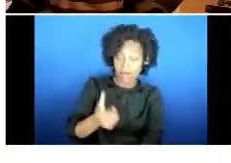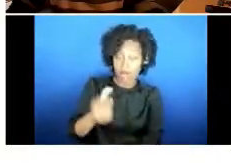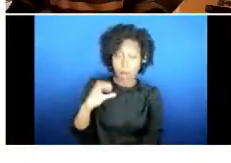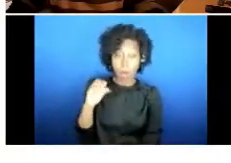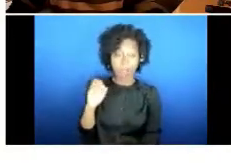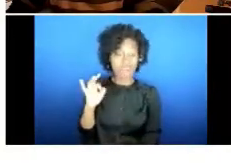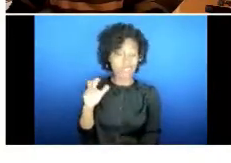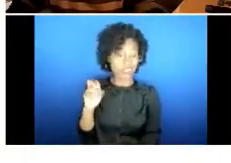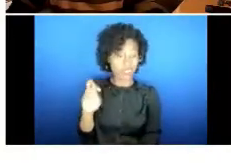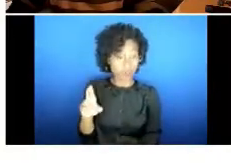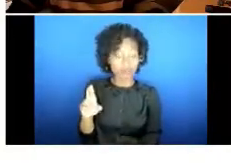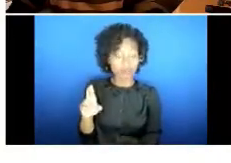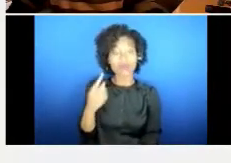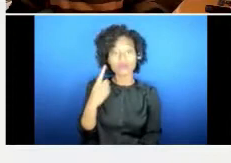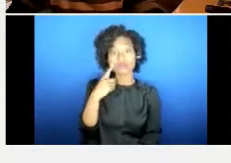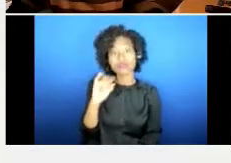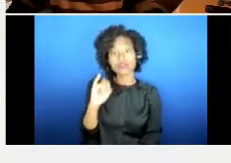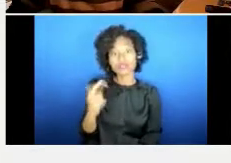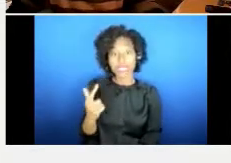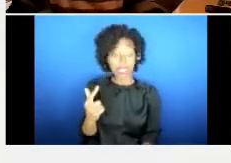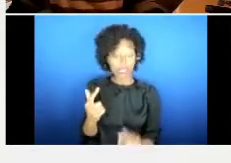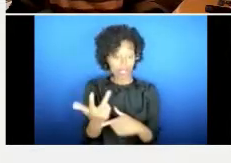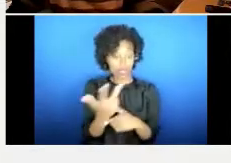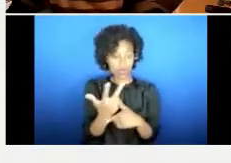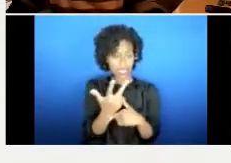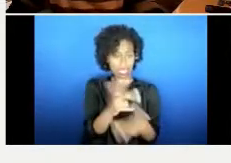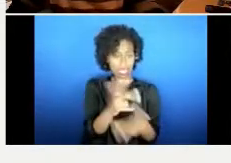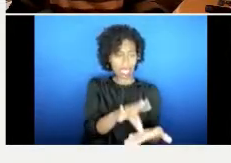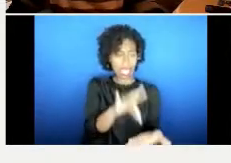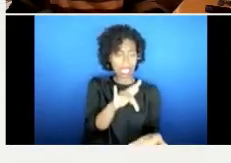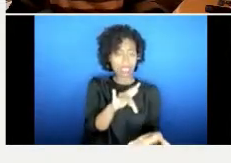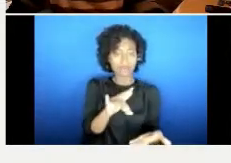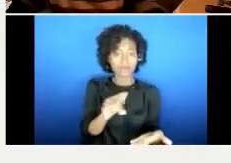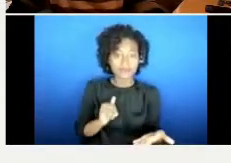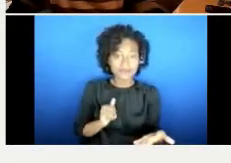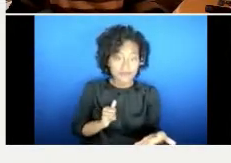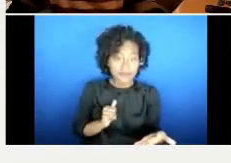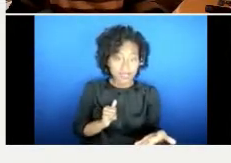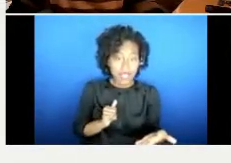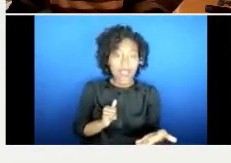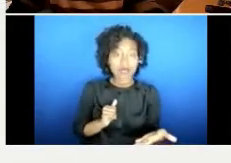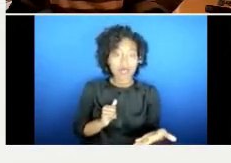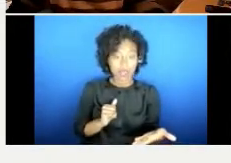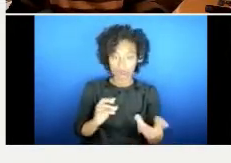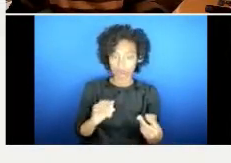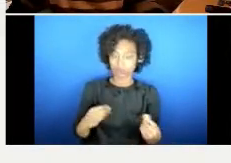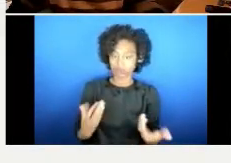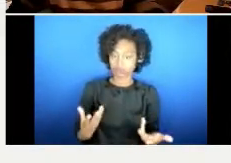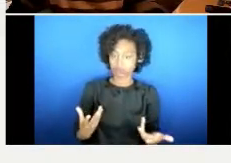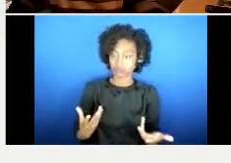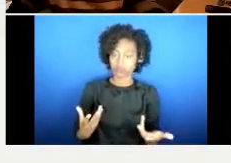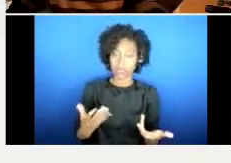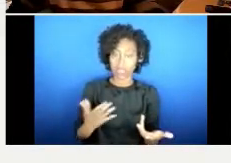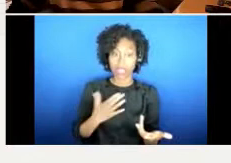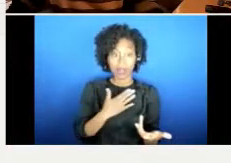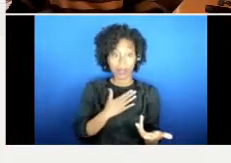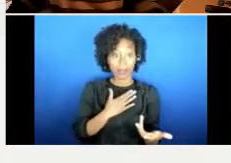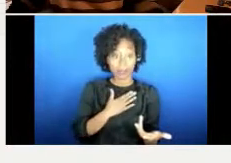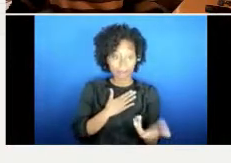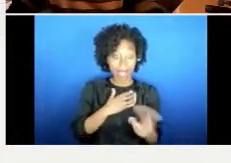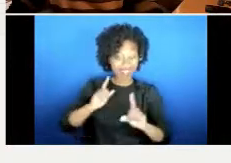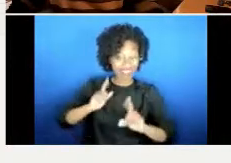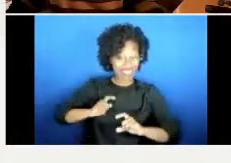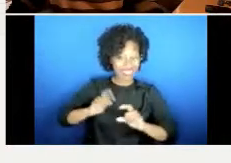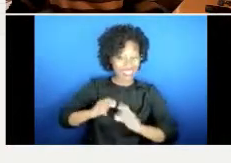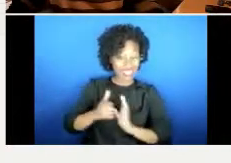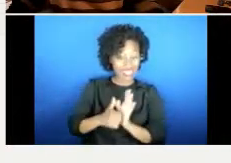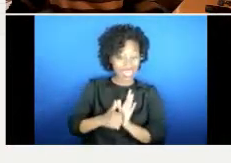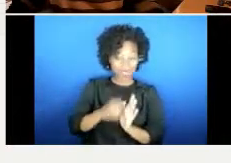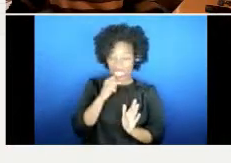page. You may notice that my account, my test account it is not authorized to update SIG